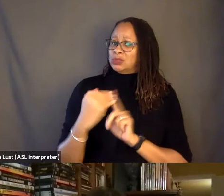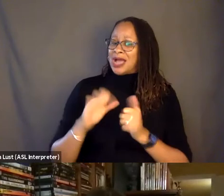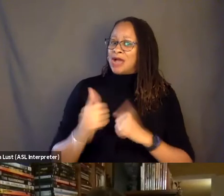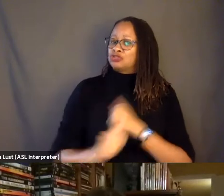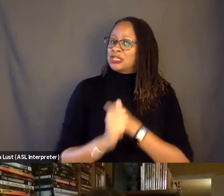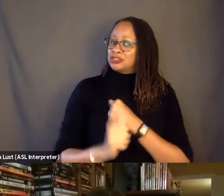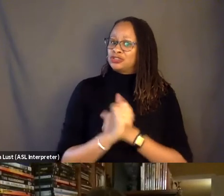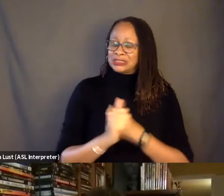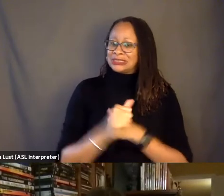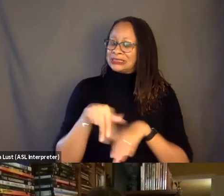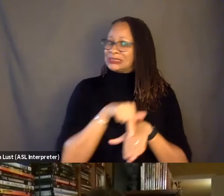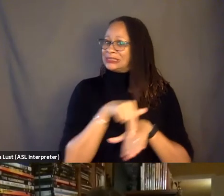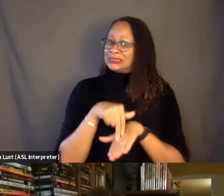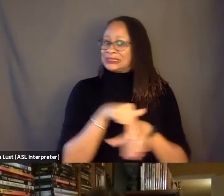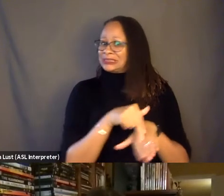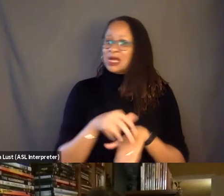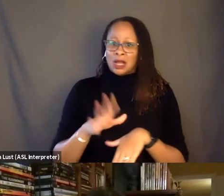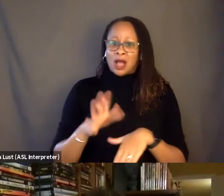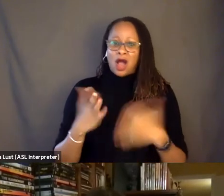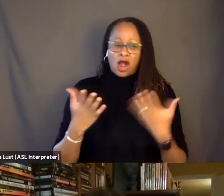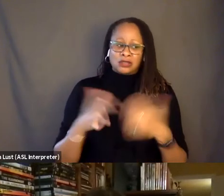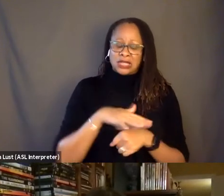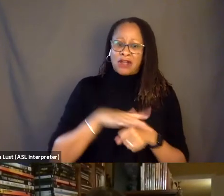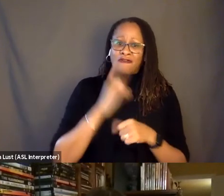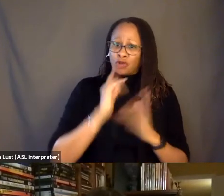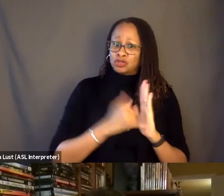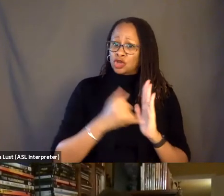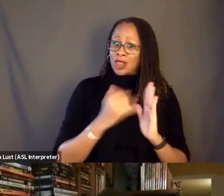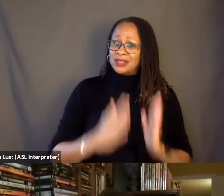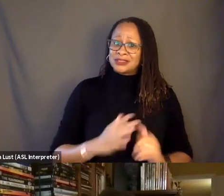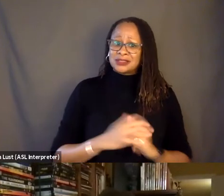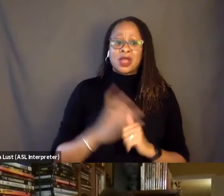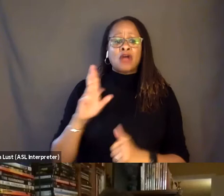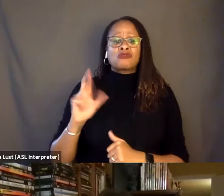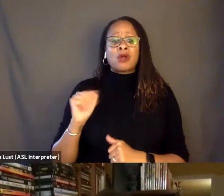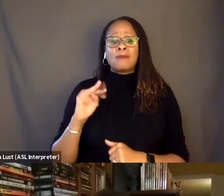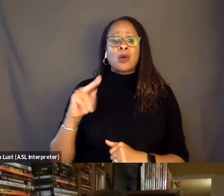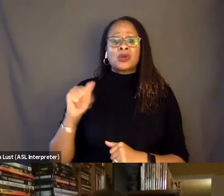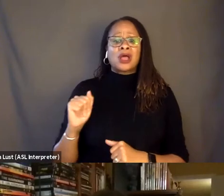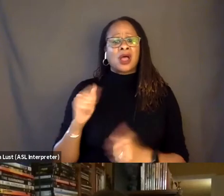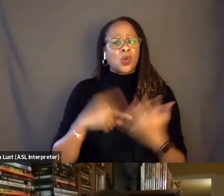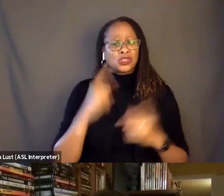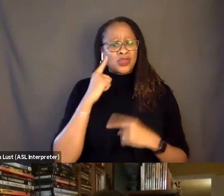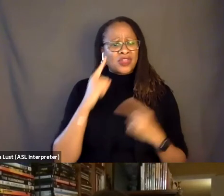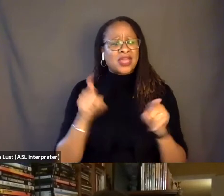and slippery our slope here is. Ramona what did you think as you were watching the American election?